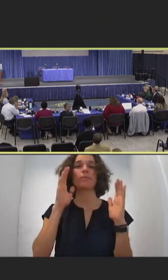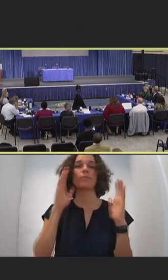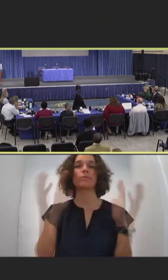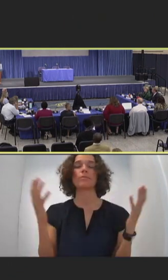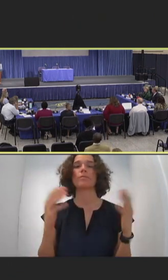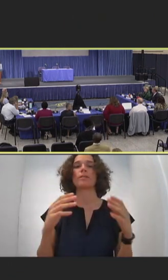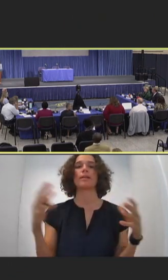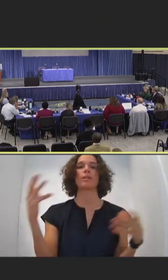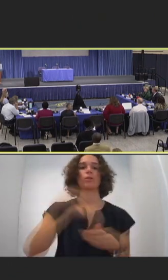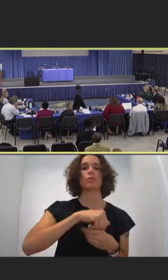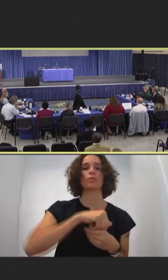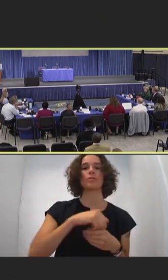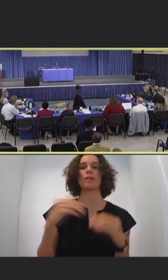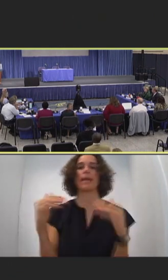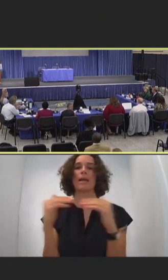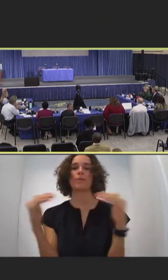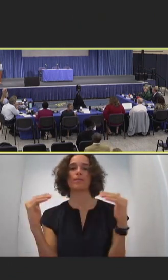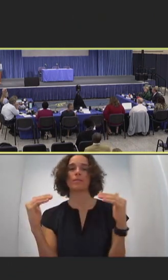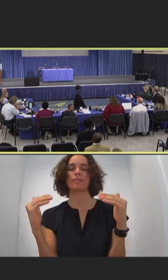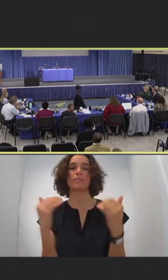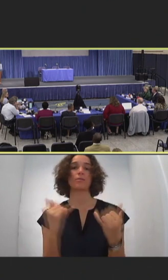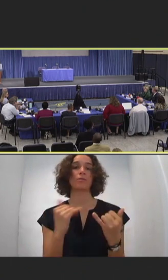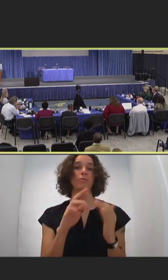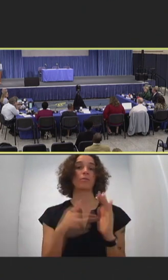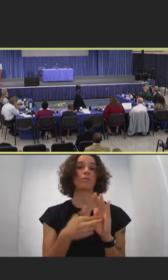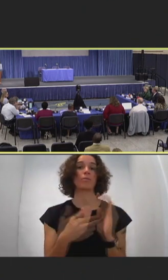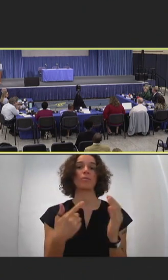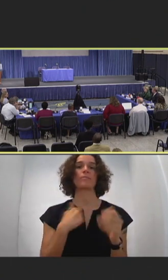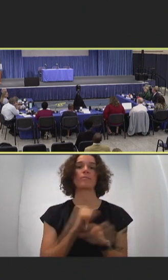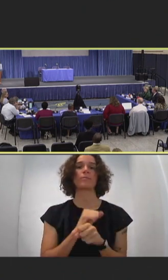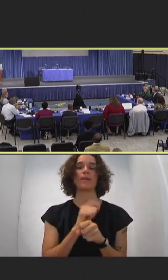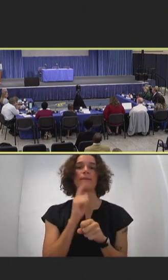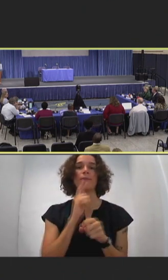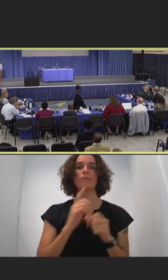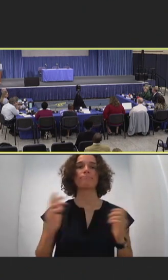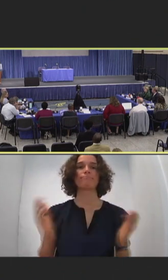my current role, I am working to promote more inclusive data collection. This work